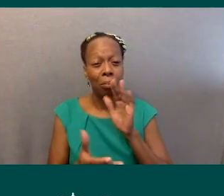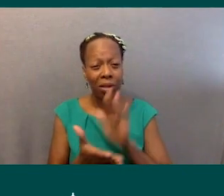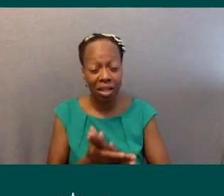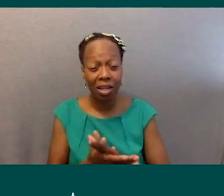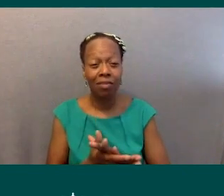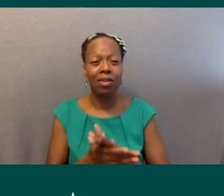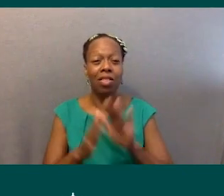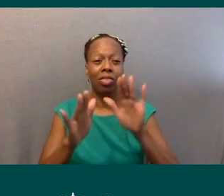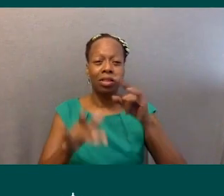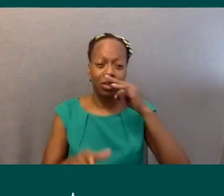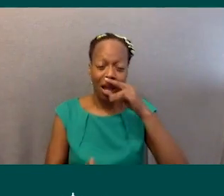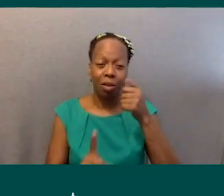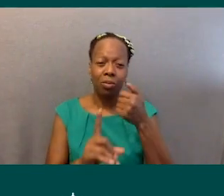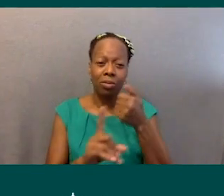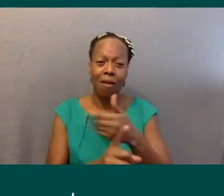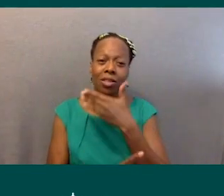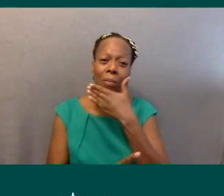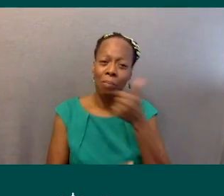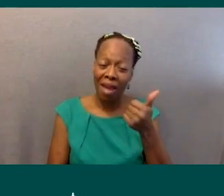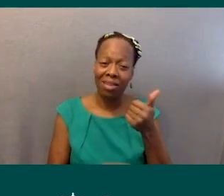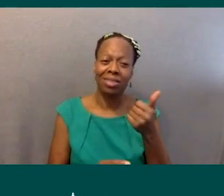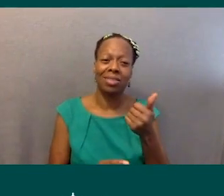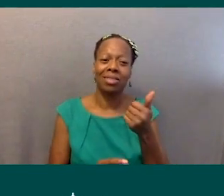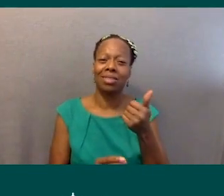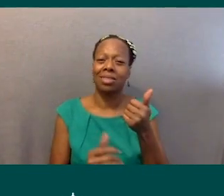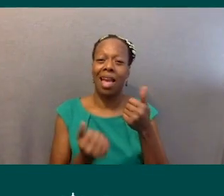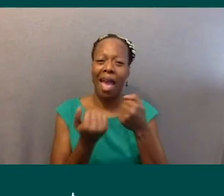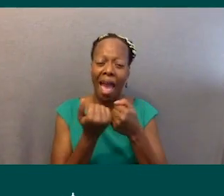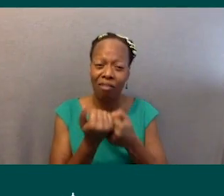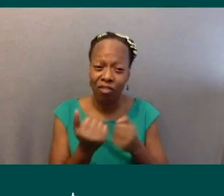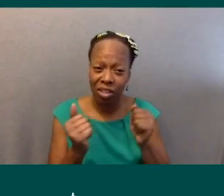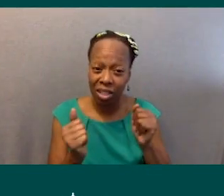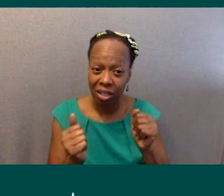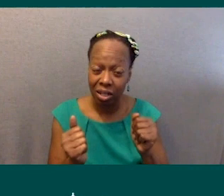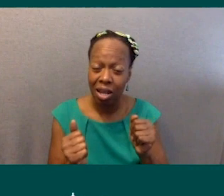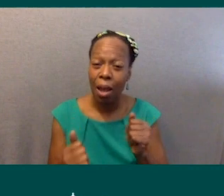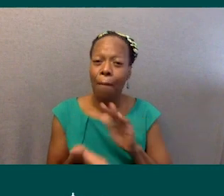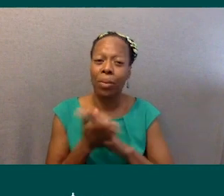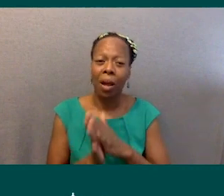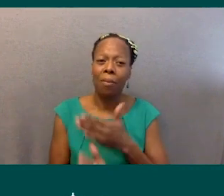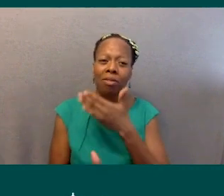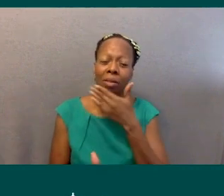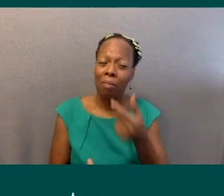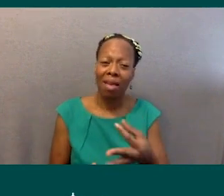they know what they need. If a child isn't succeeding in gym